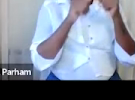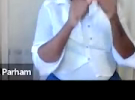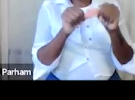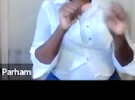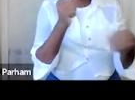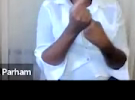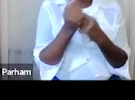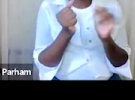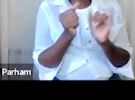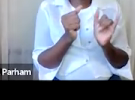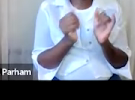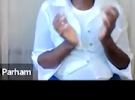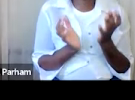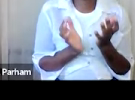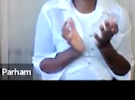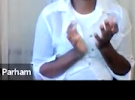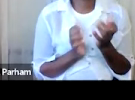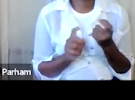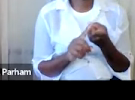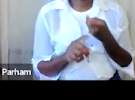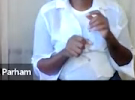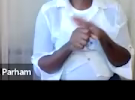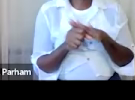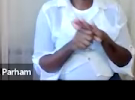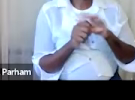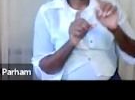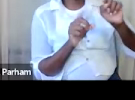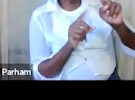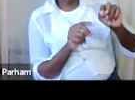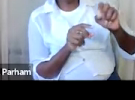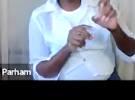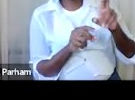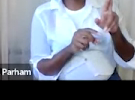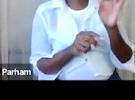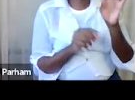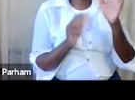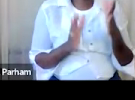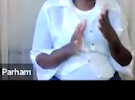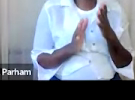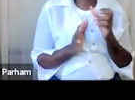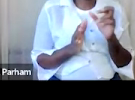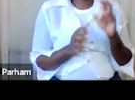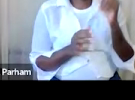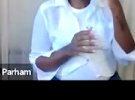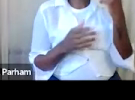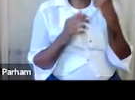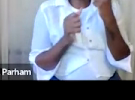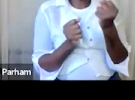such as those from local command or unit chaplains, mental health providers that exist within in embedded frameworks